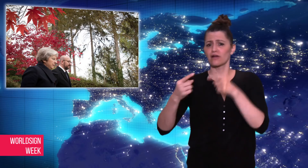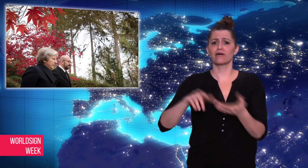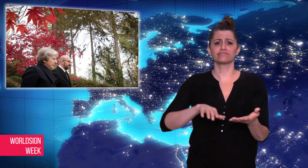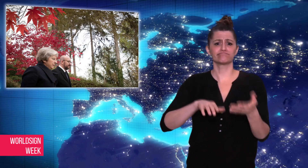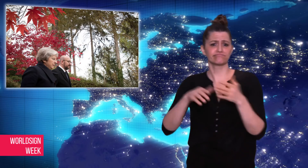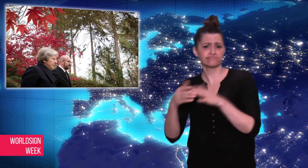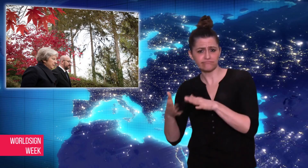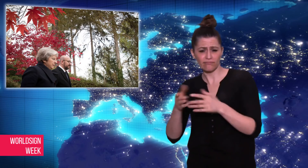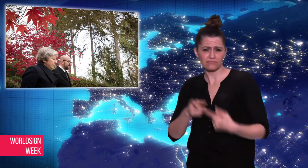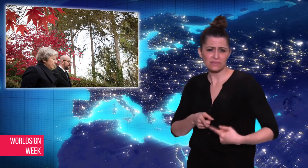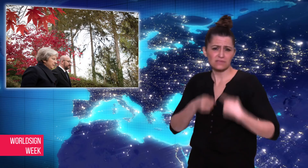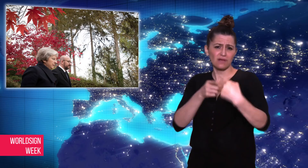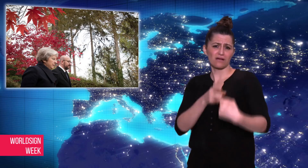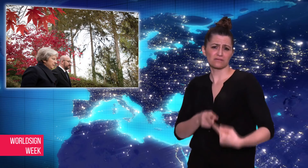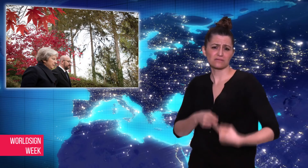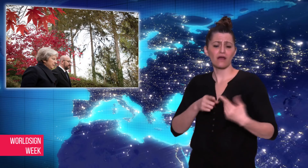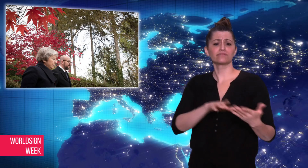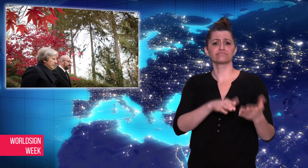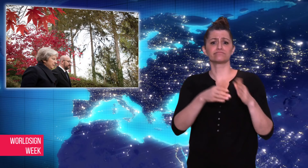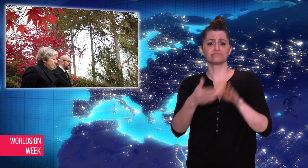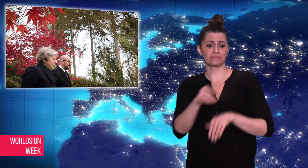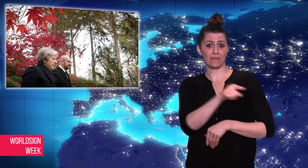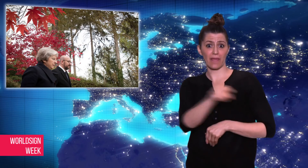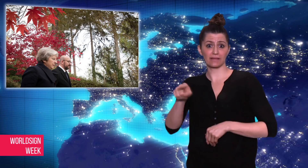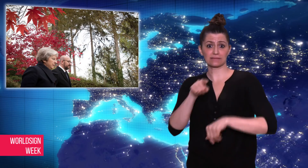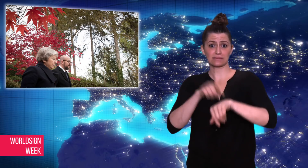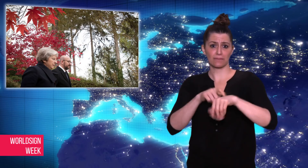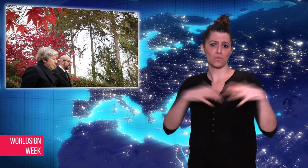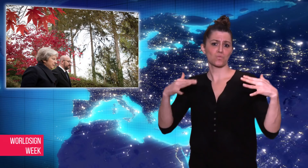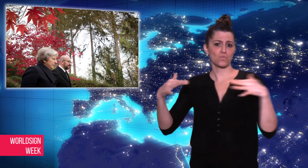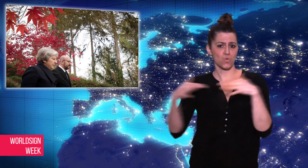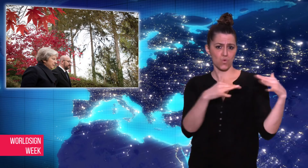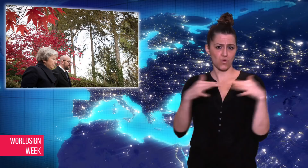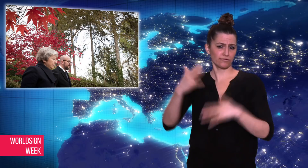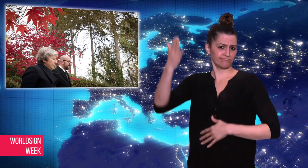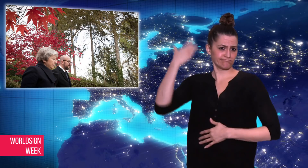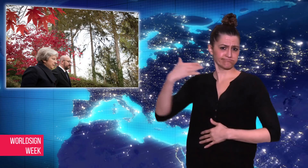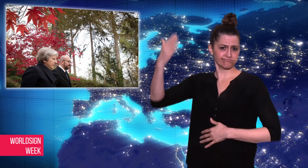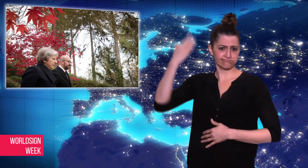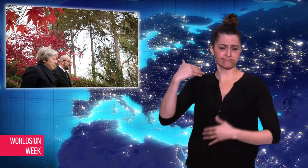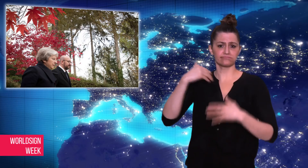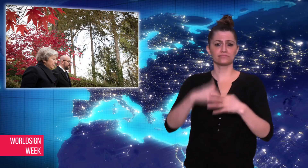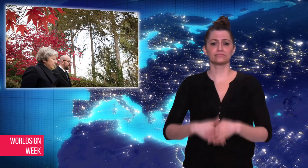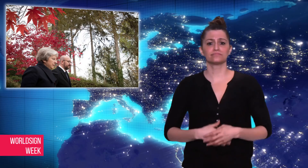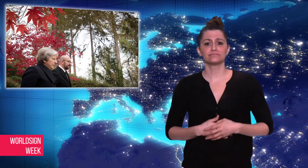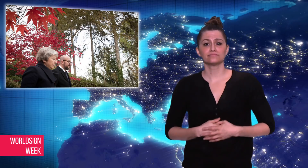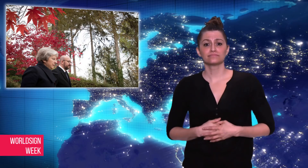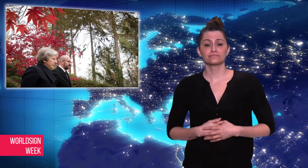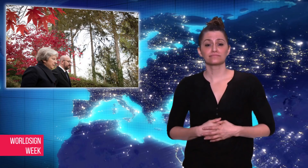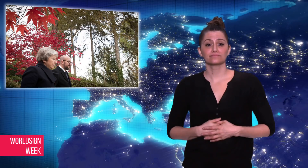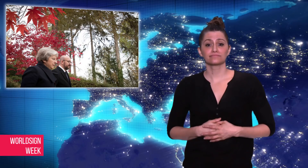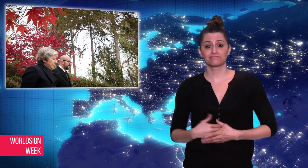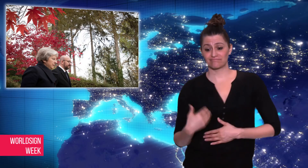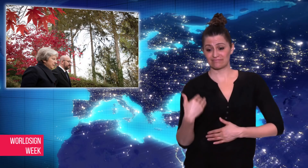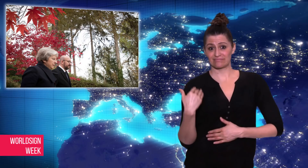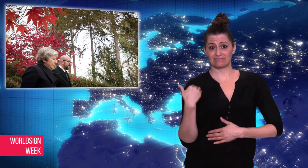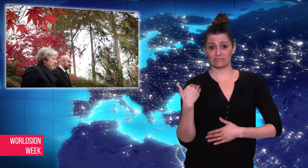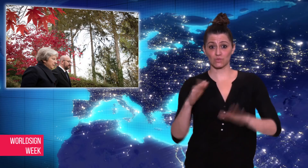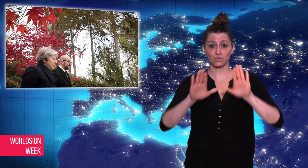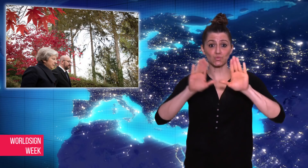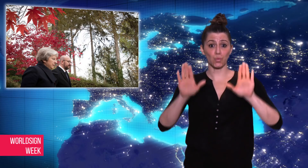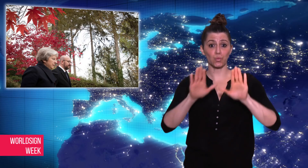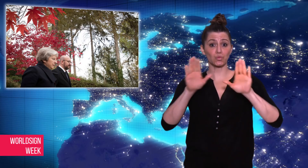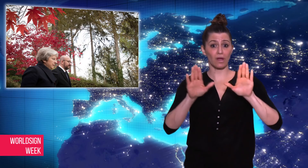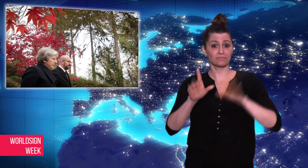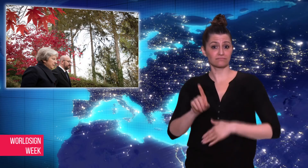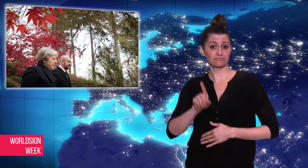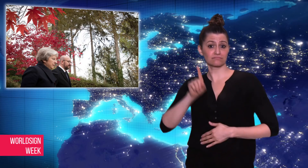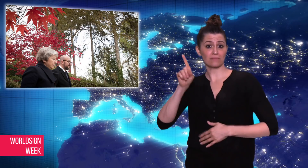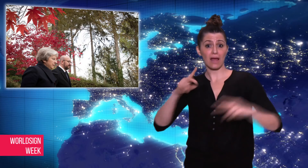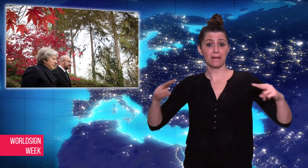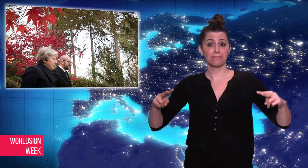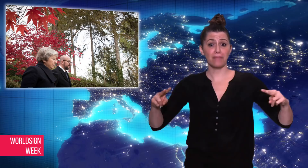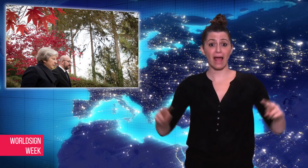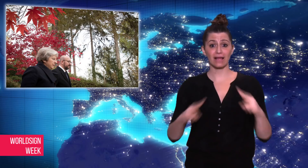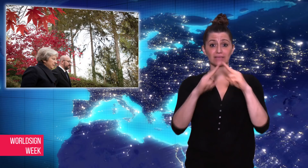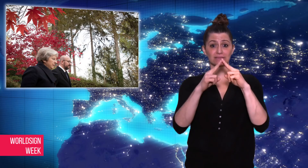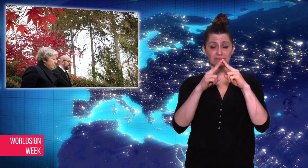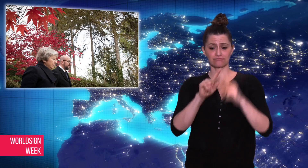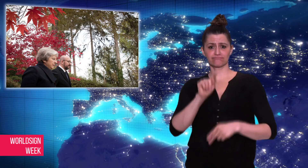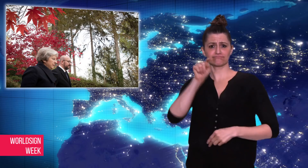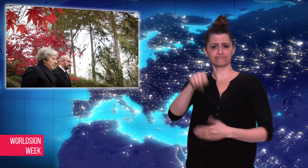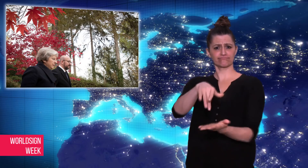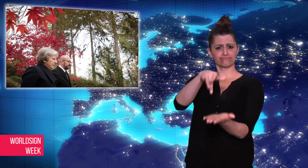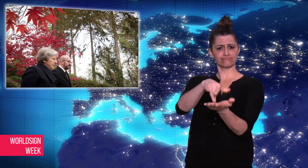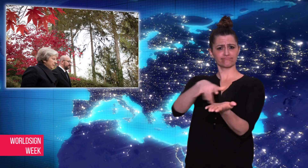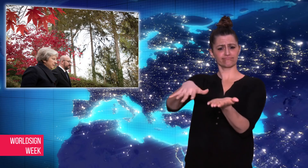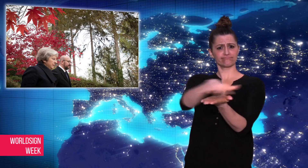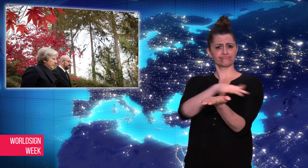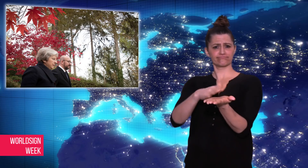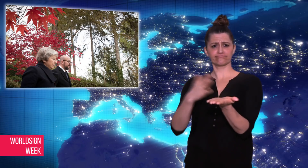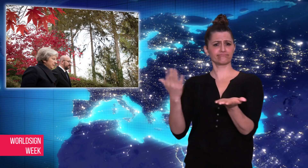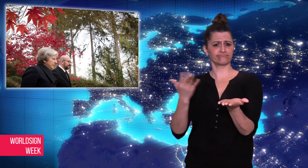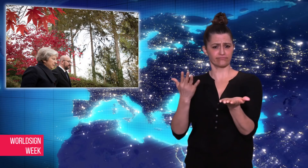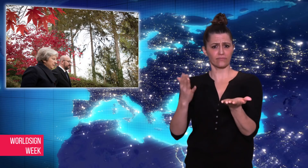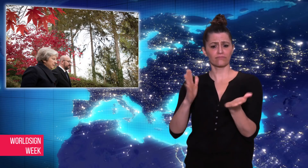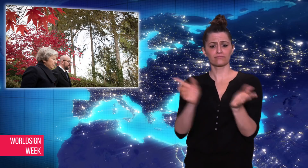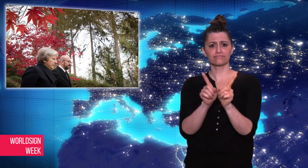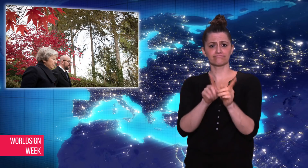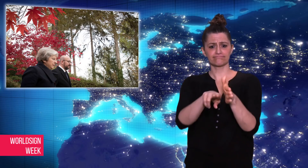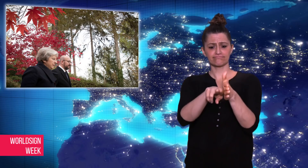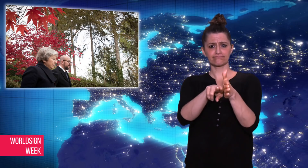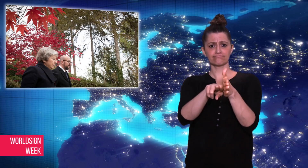On Sunday, sixty-nine leaders gathered at the Tomb of the Unnamed Soldier